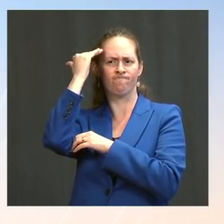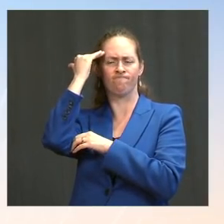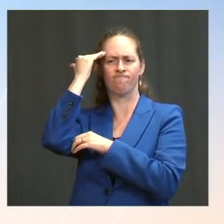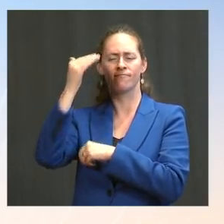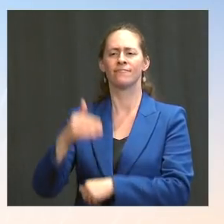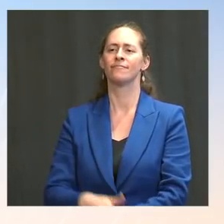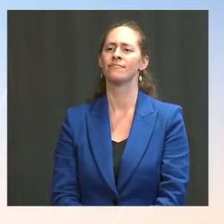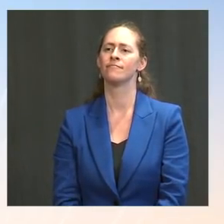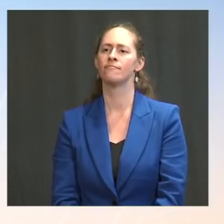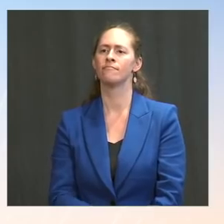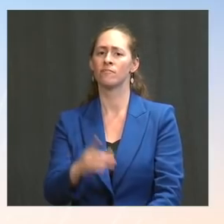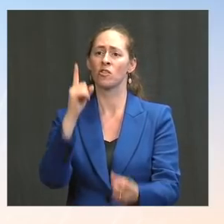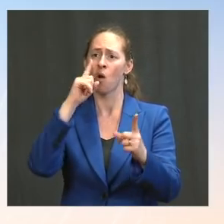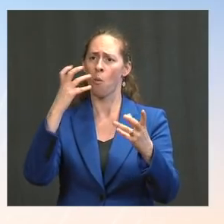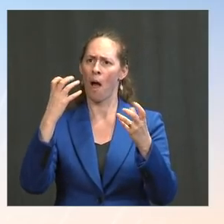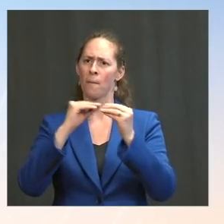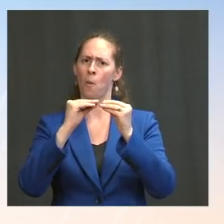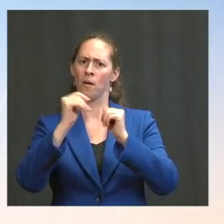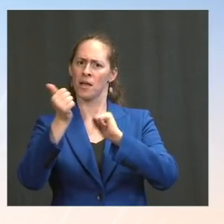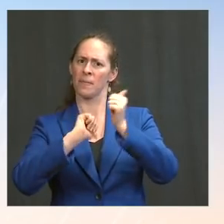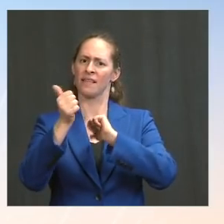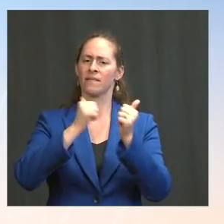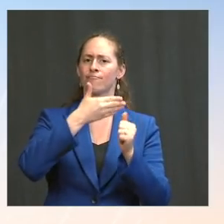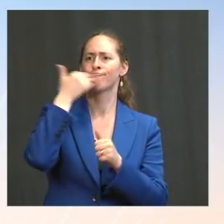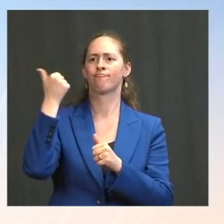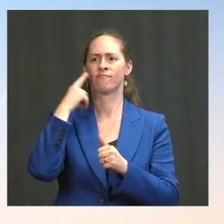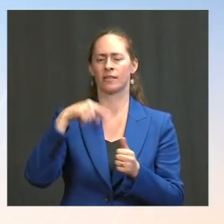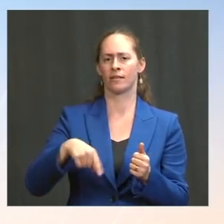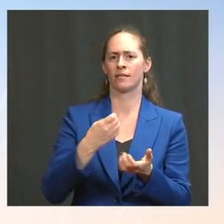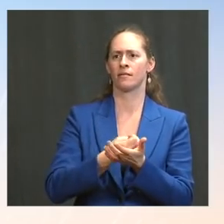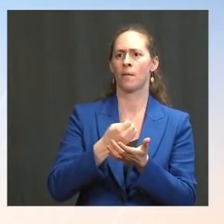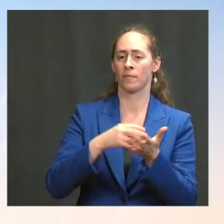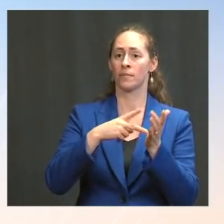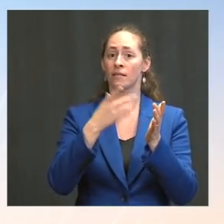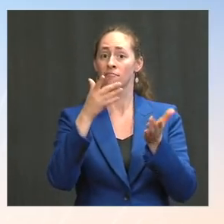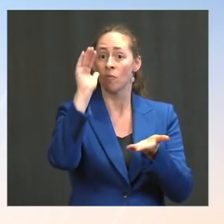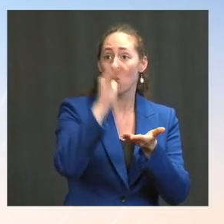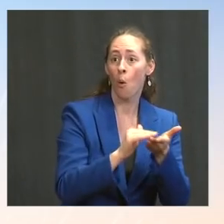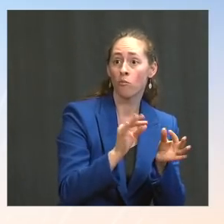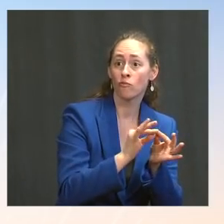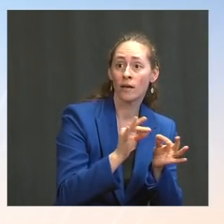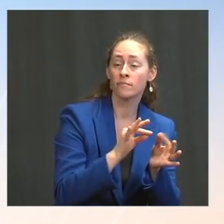in service of lower prices for American families and higher wages for American workers.